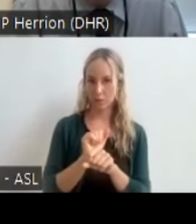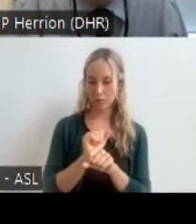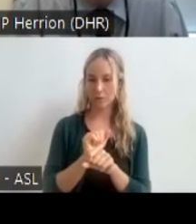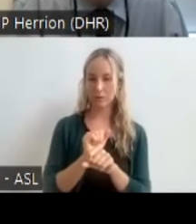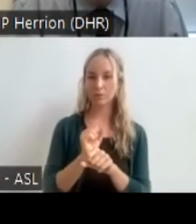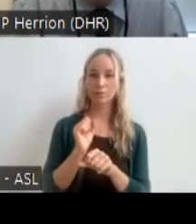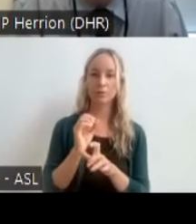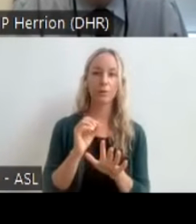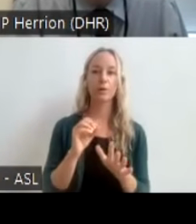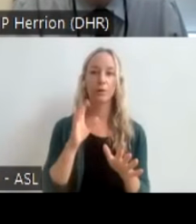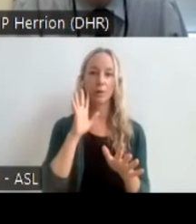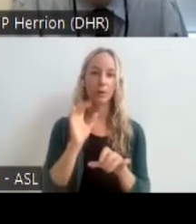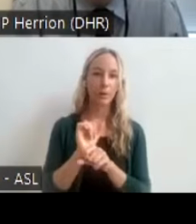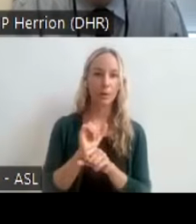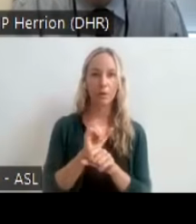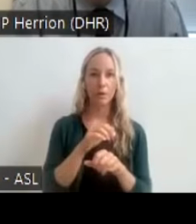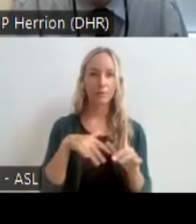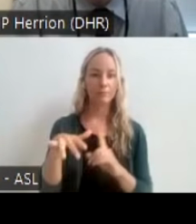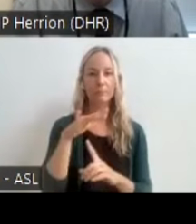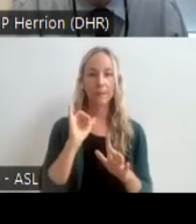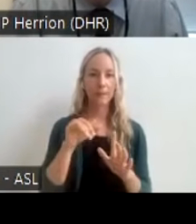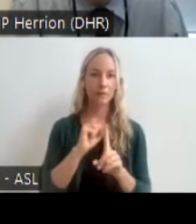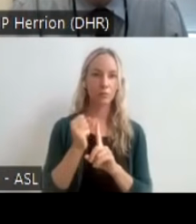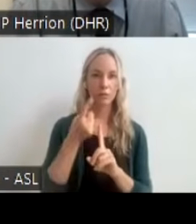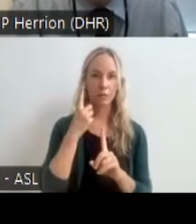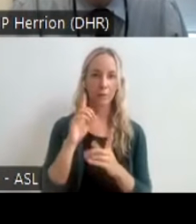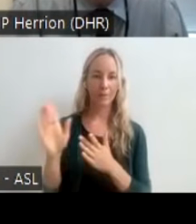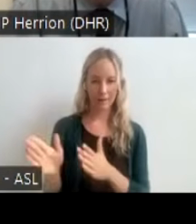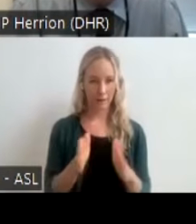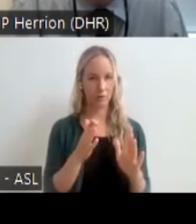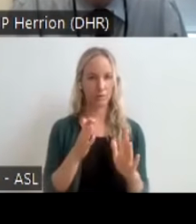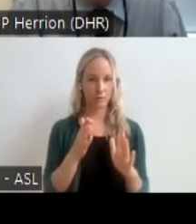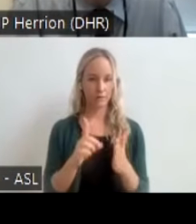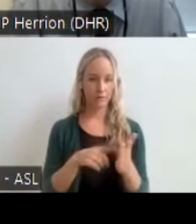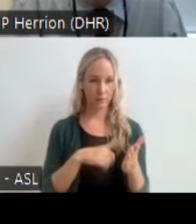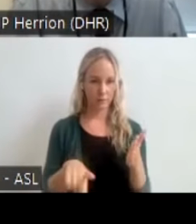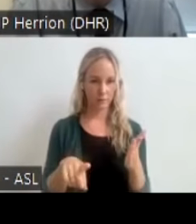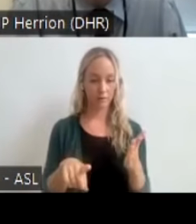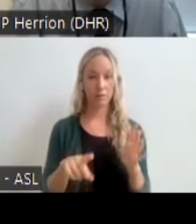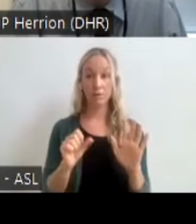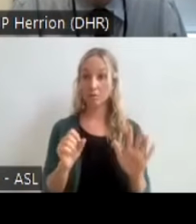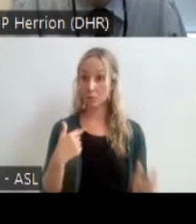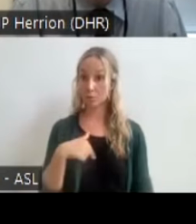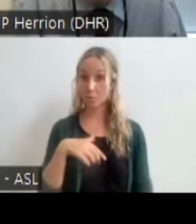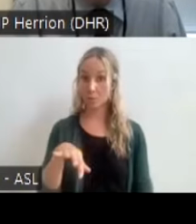locations around the state, some of which had local independent living centers, And we just kind of did a main